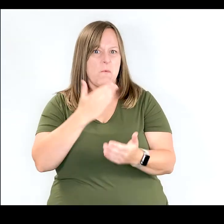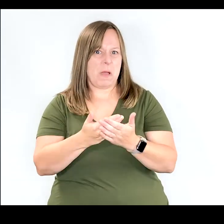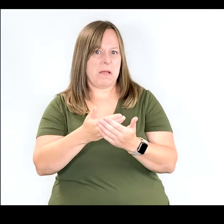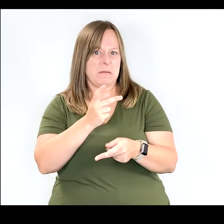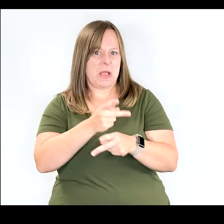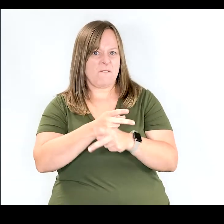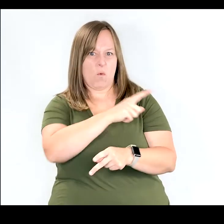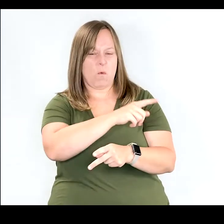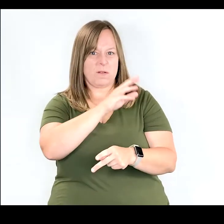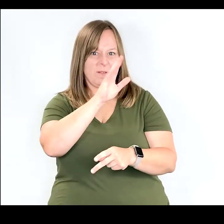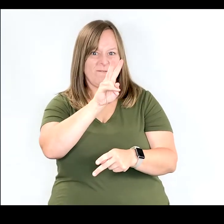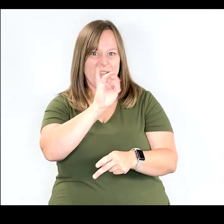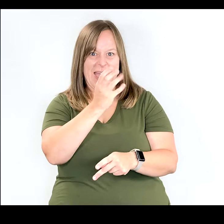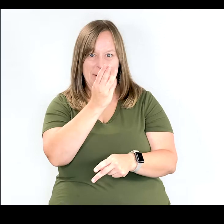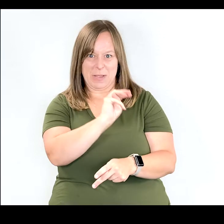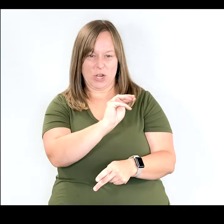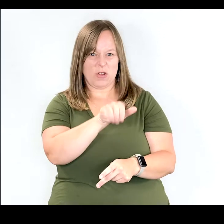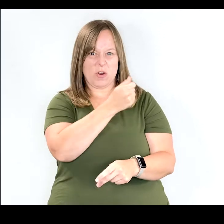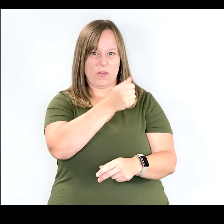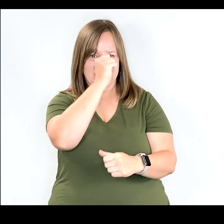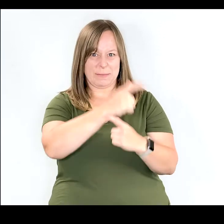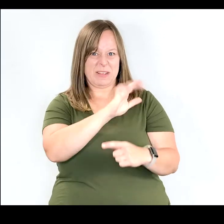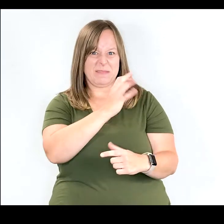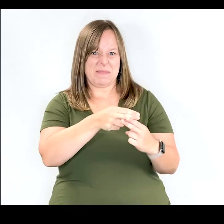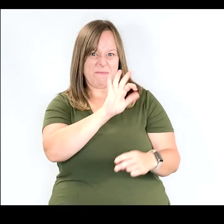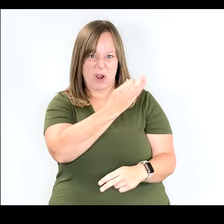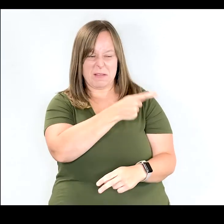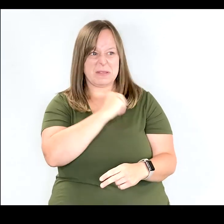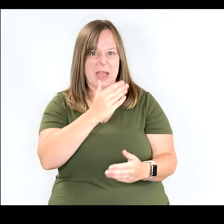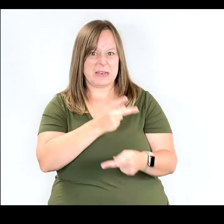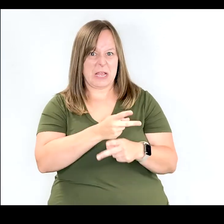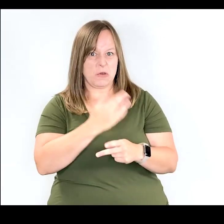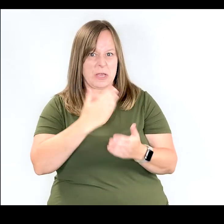for in the care of Vladmir and another of his siblings, named France.